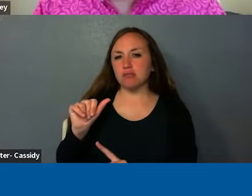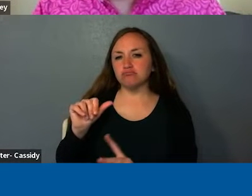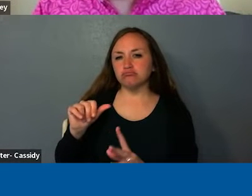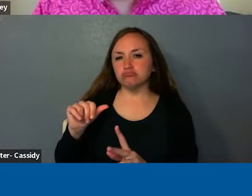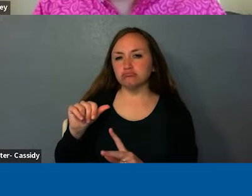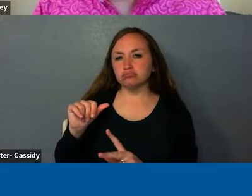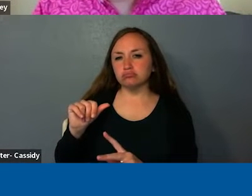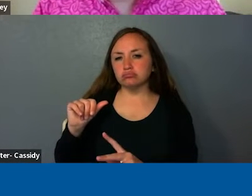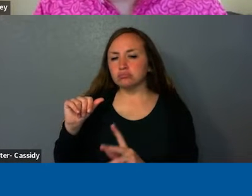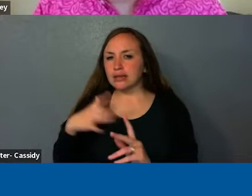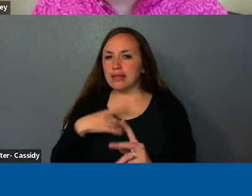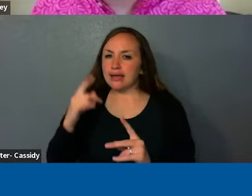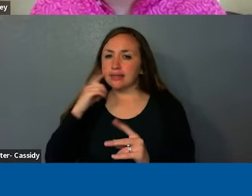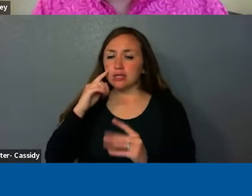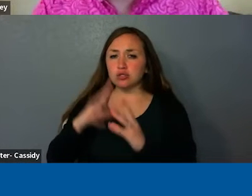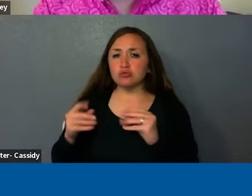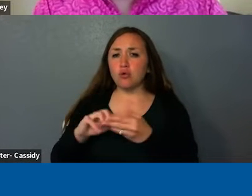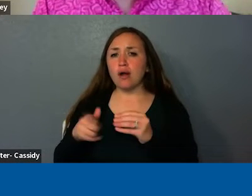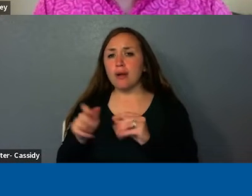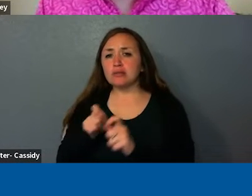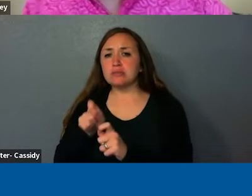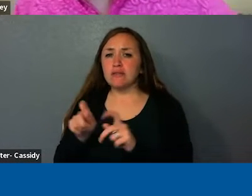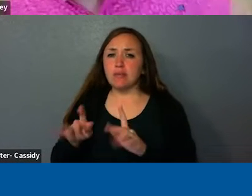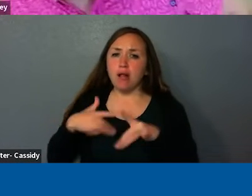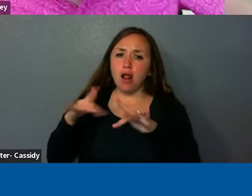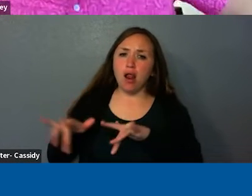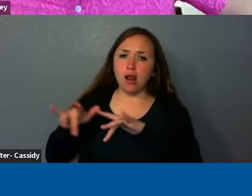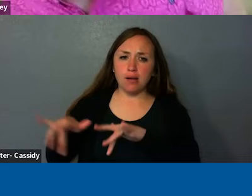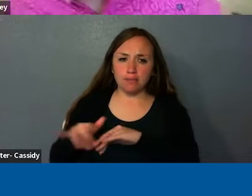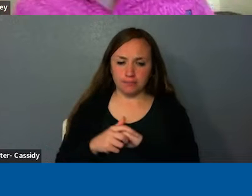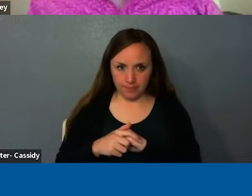And, you know, in terms of actual support in technology,